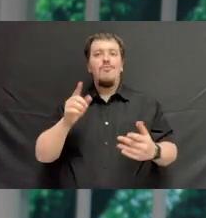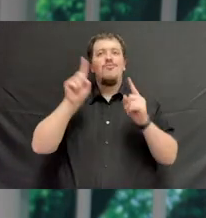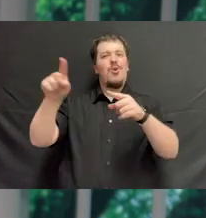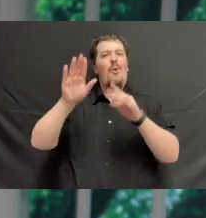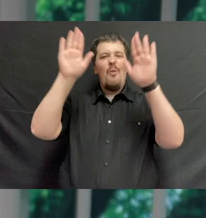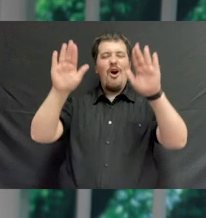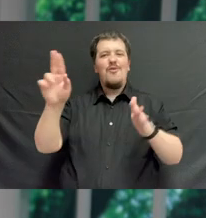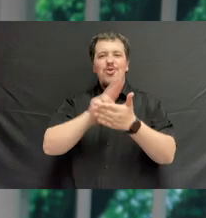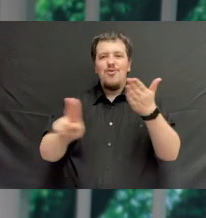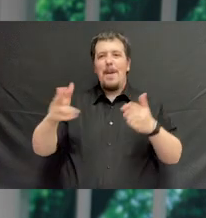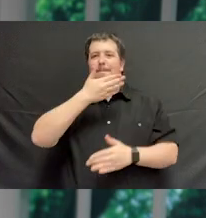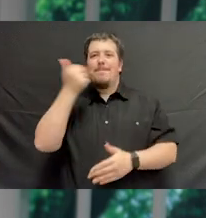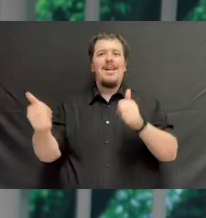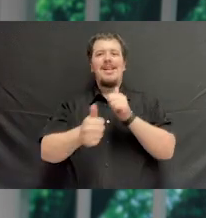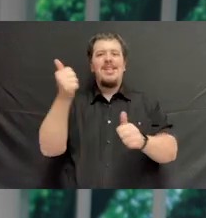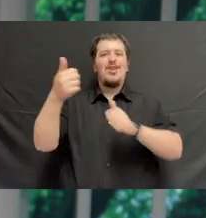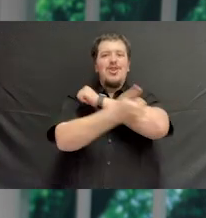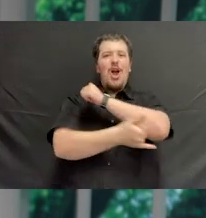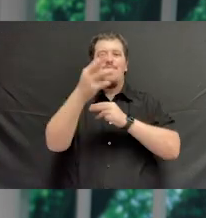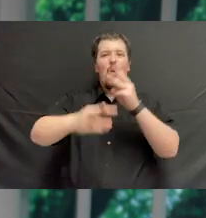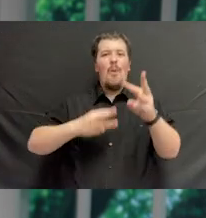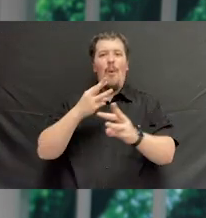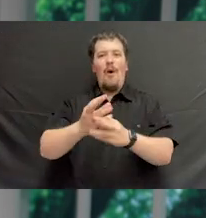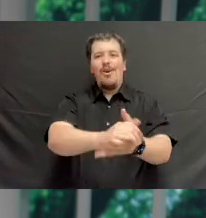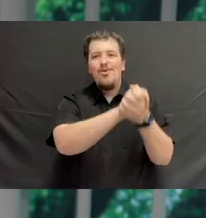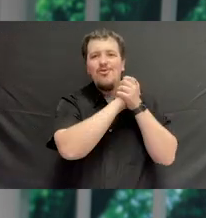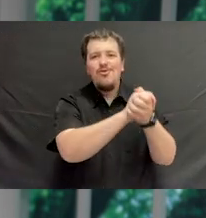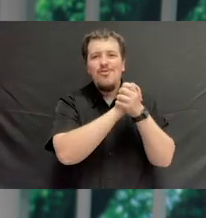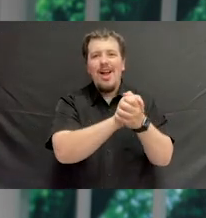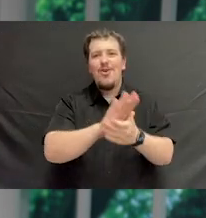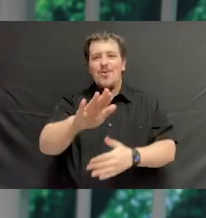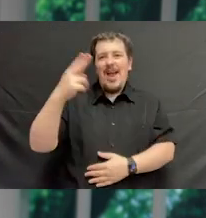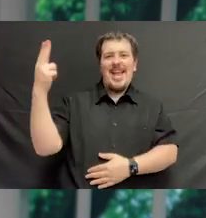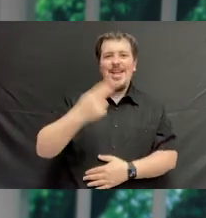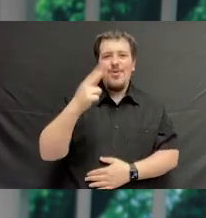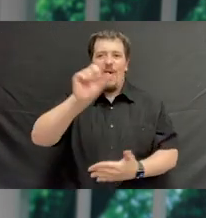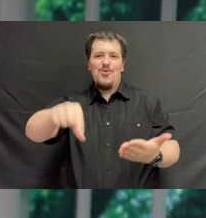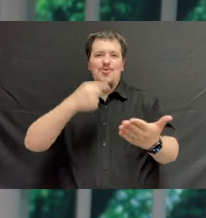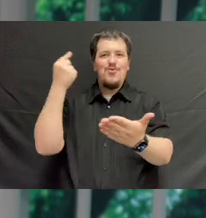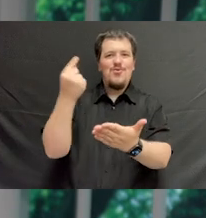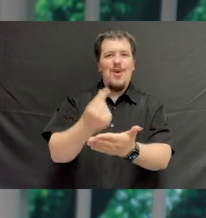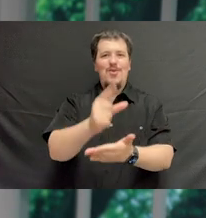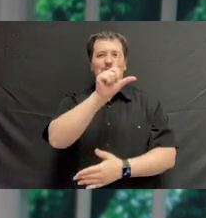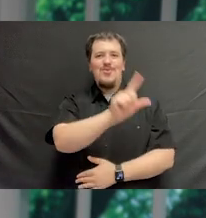in the greatest country in the world. Congratulations on your historic graduation in 2020.